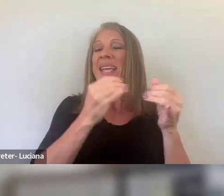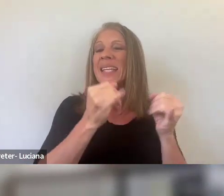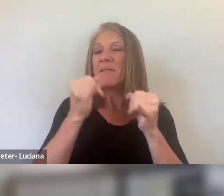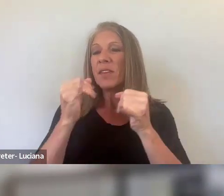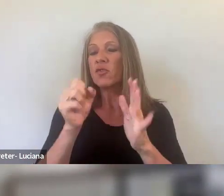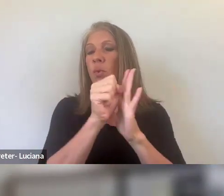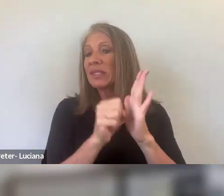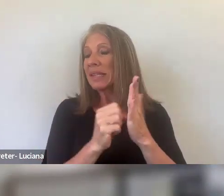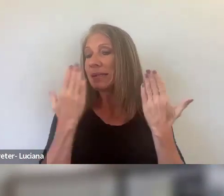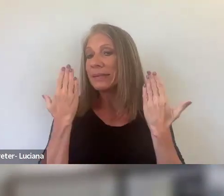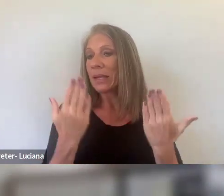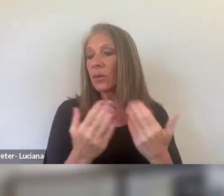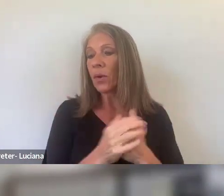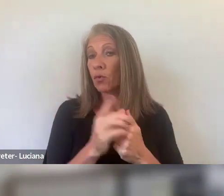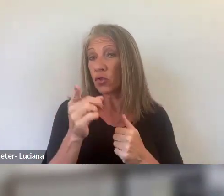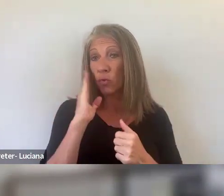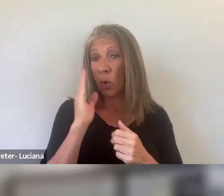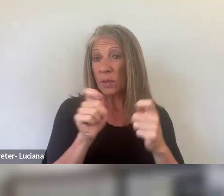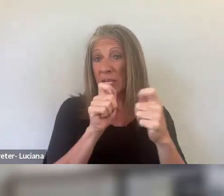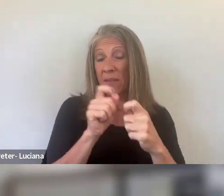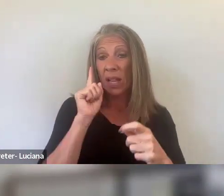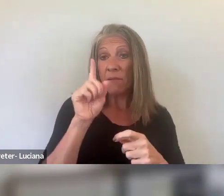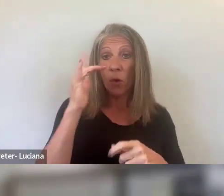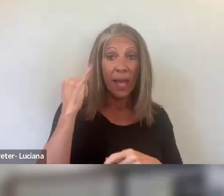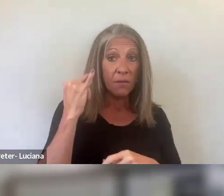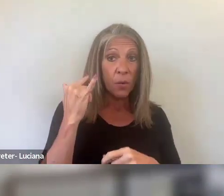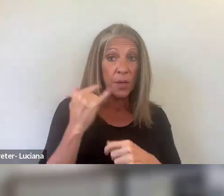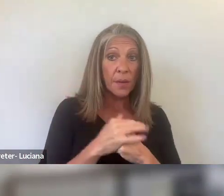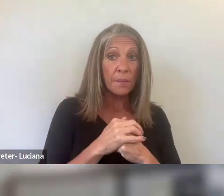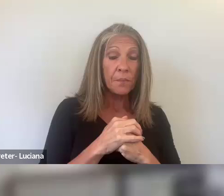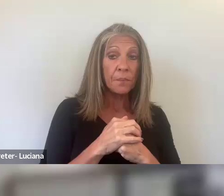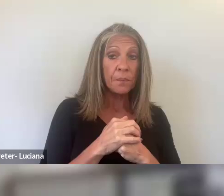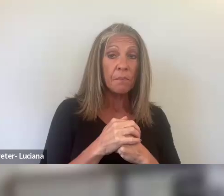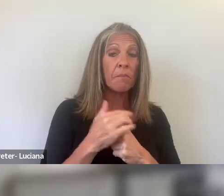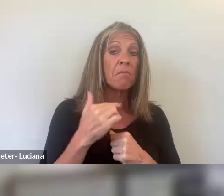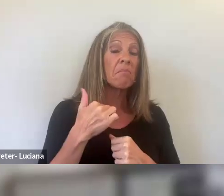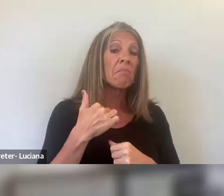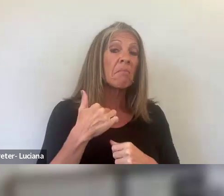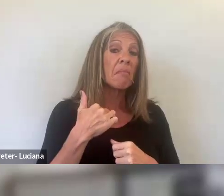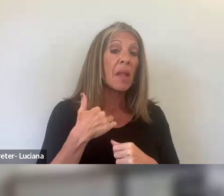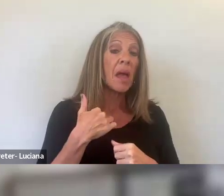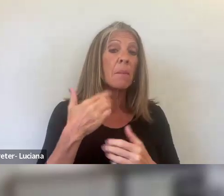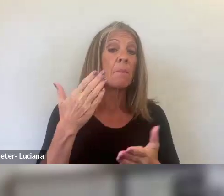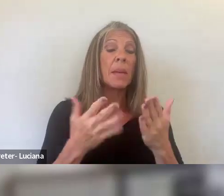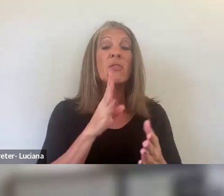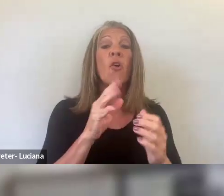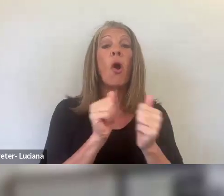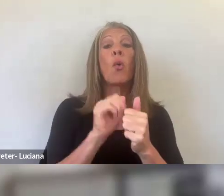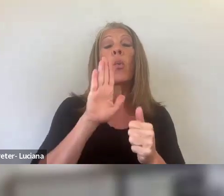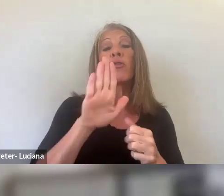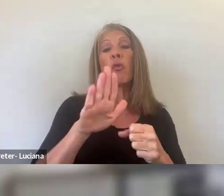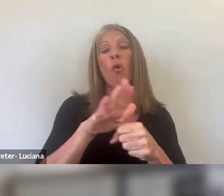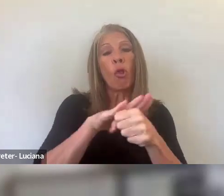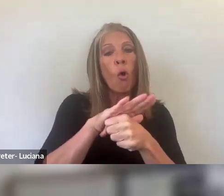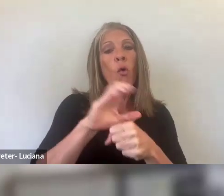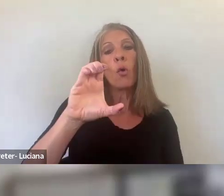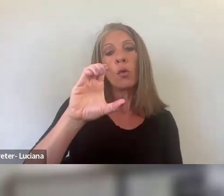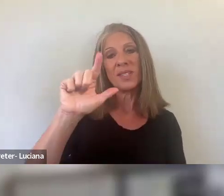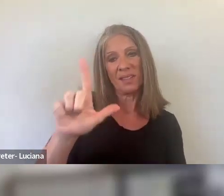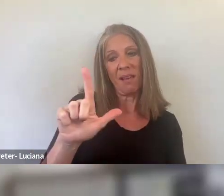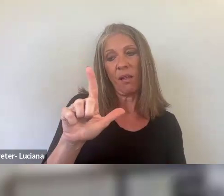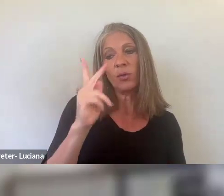do you know specifically for California? I would talk to your local CIL to see if they do.